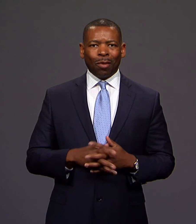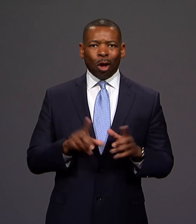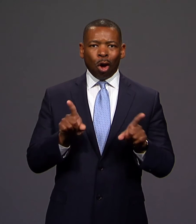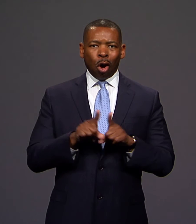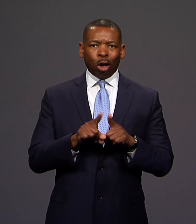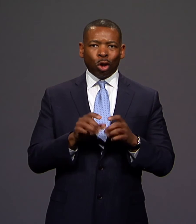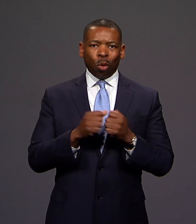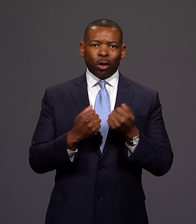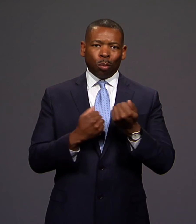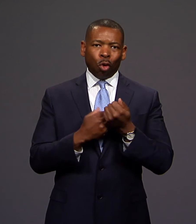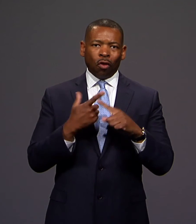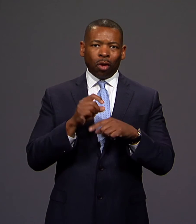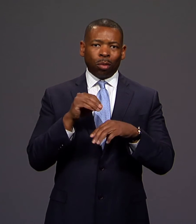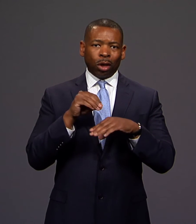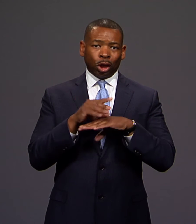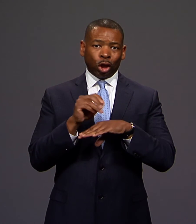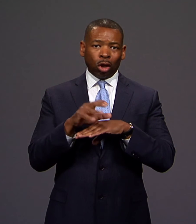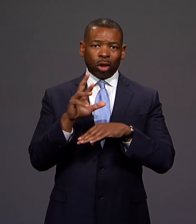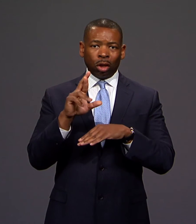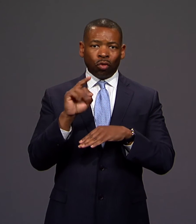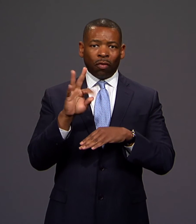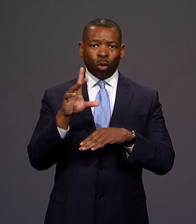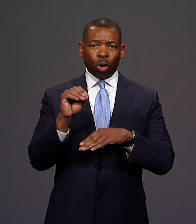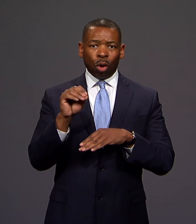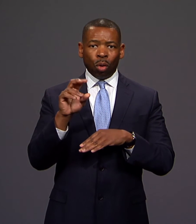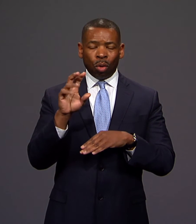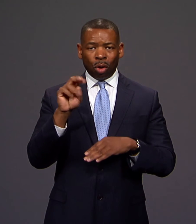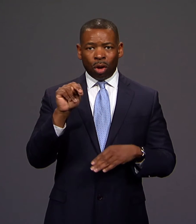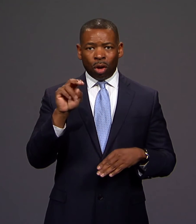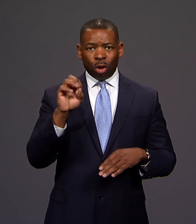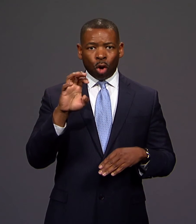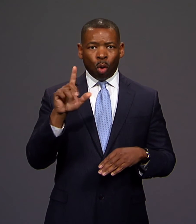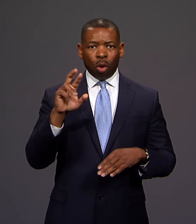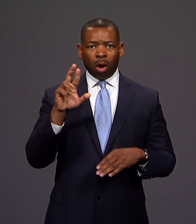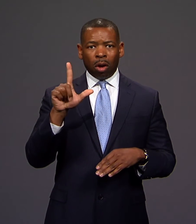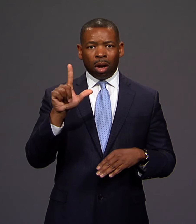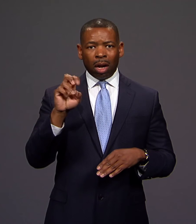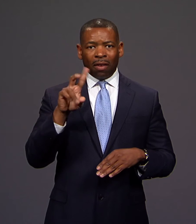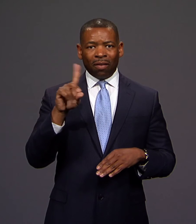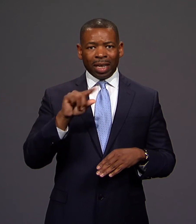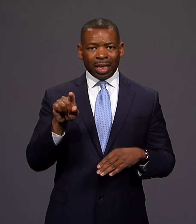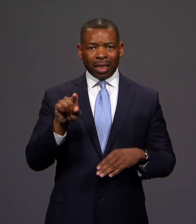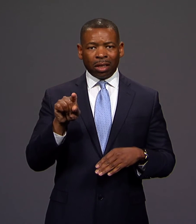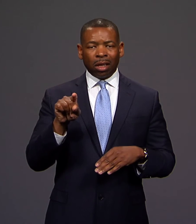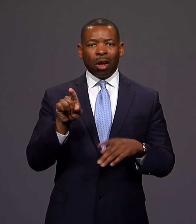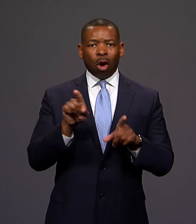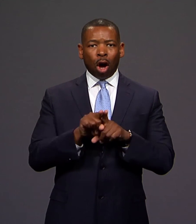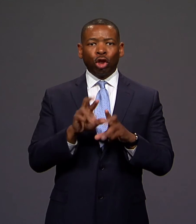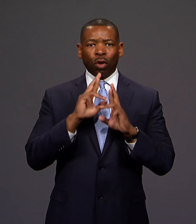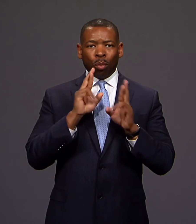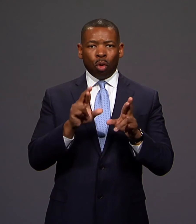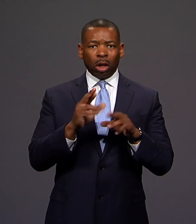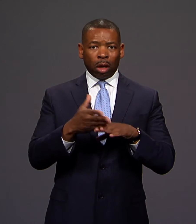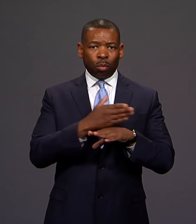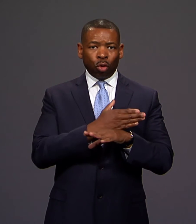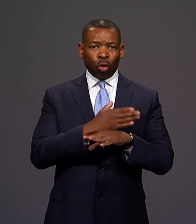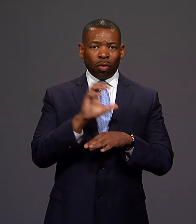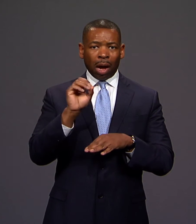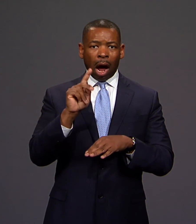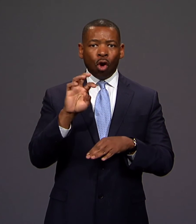Also, with support from consultant Ruffalo Noel Levitz, has reported improved outreach